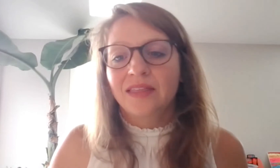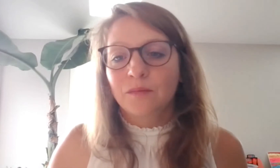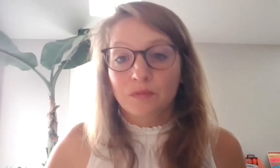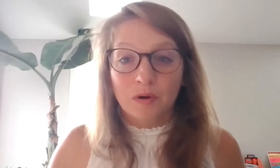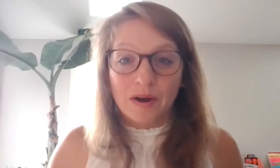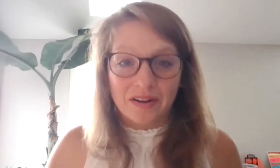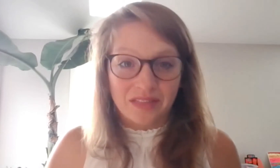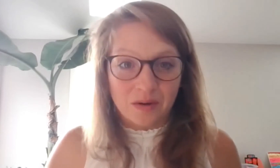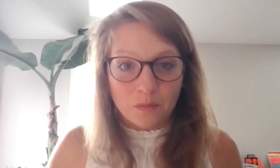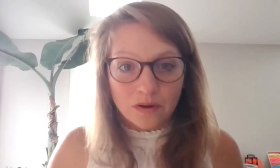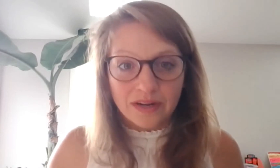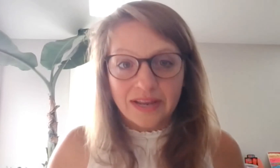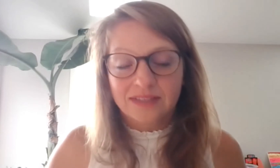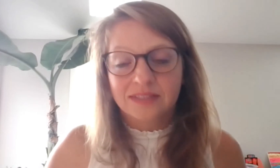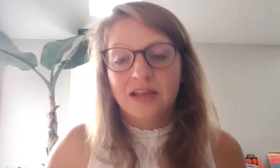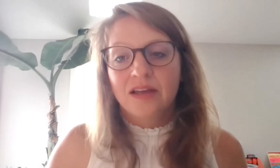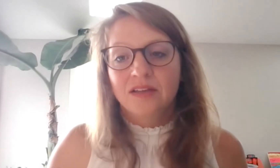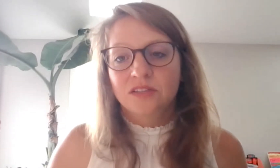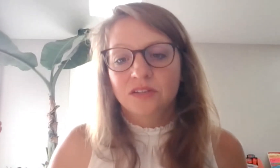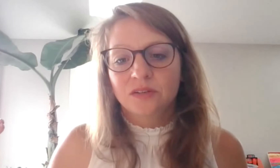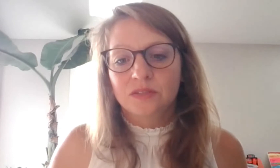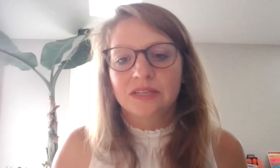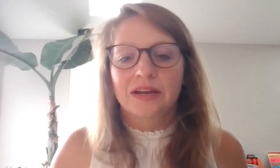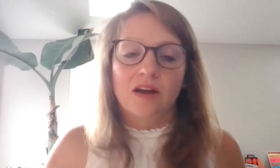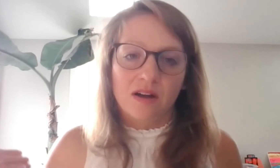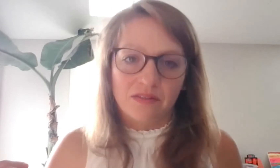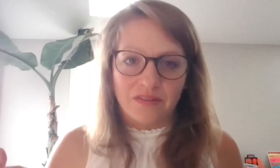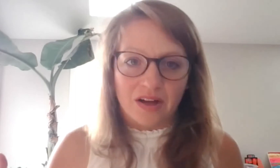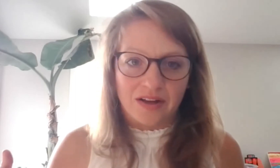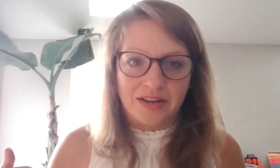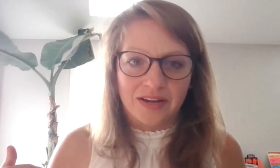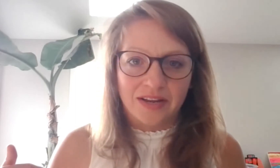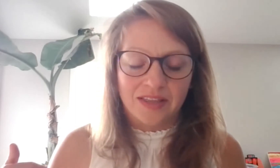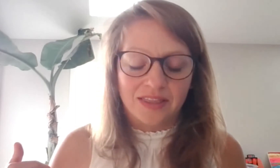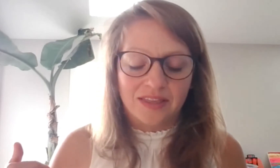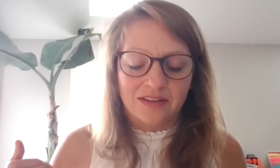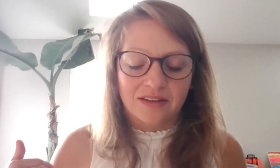And then we require the awardees to sign off on the content